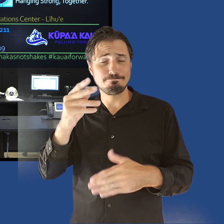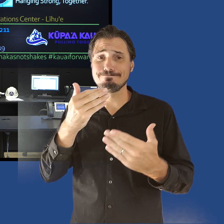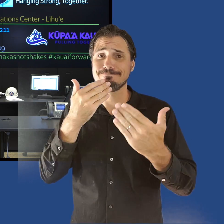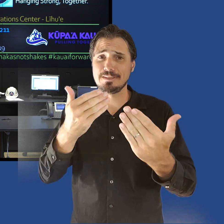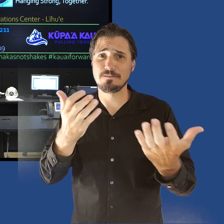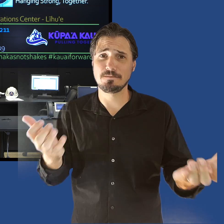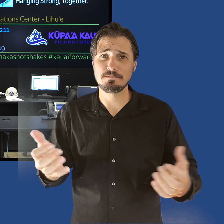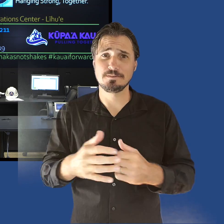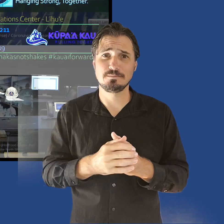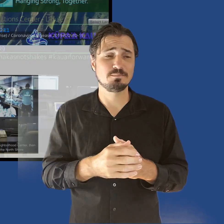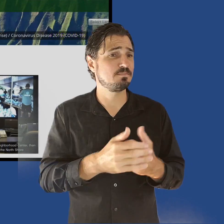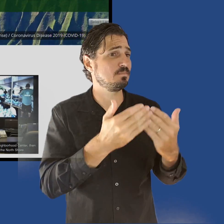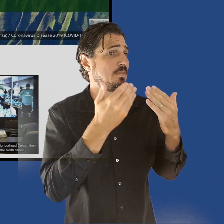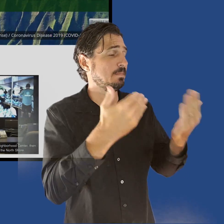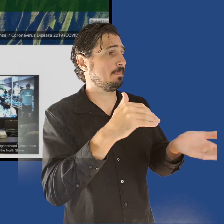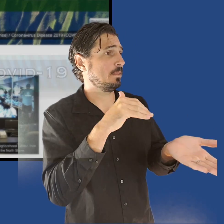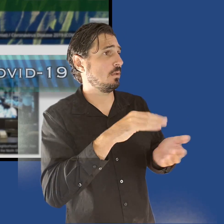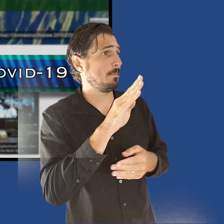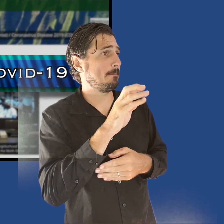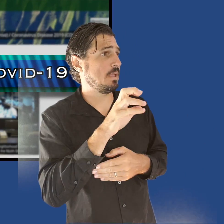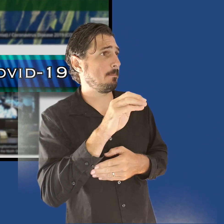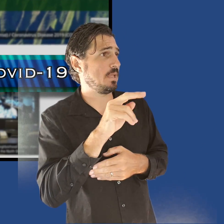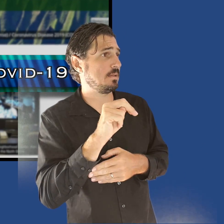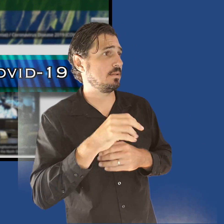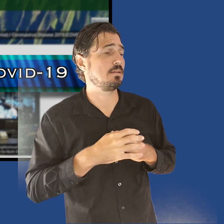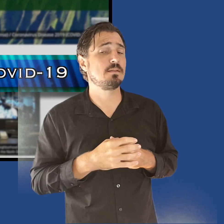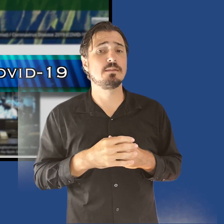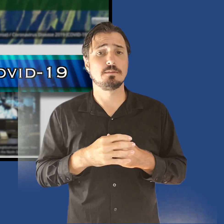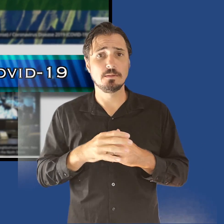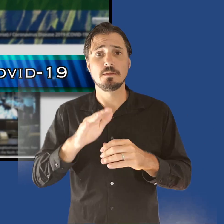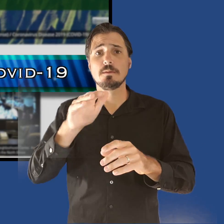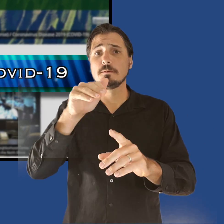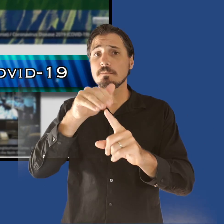Thank you very much. Thank you Dr. Berreman.